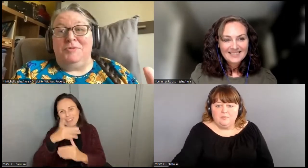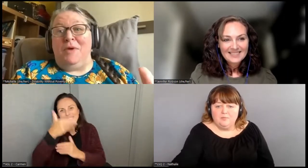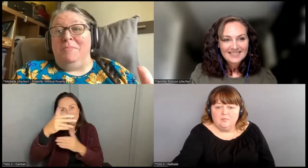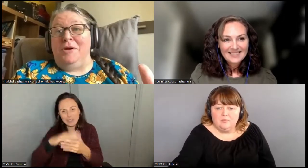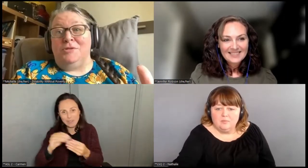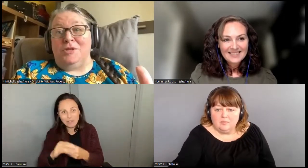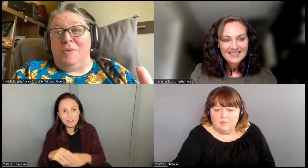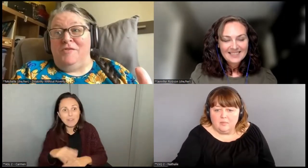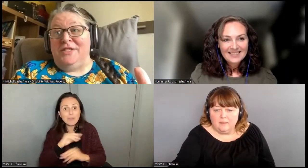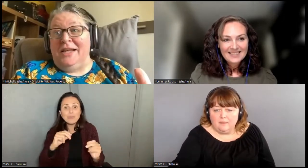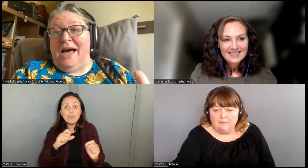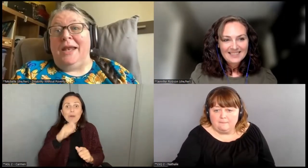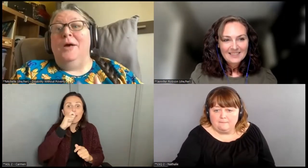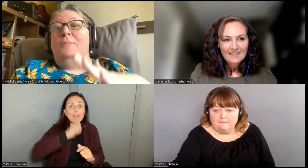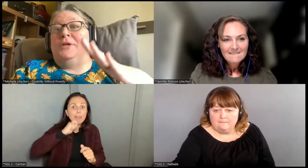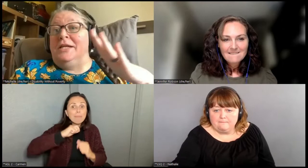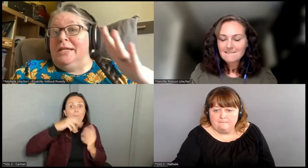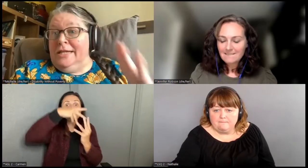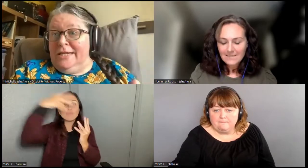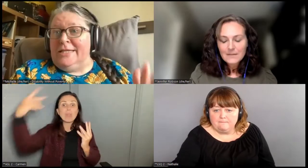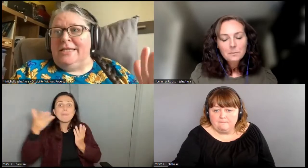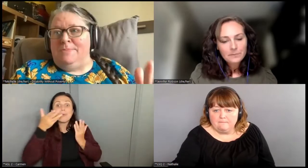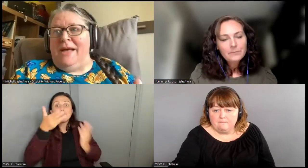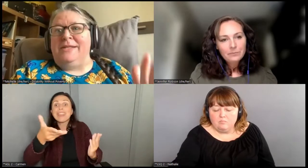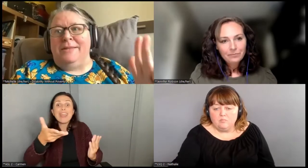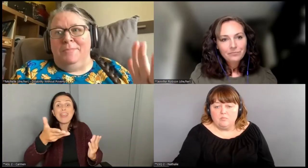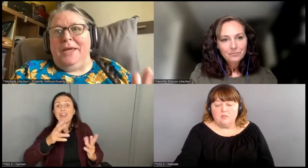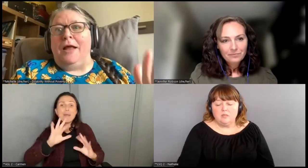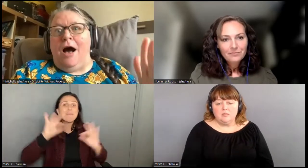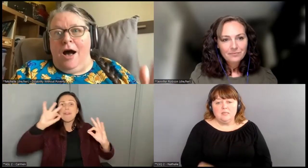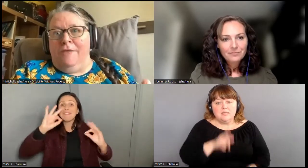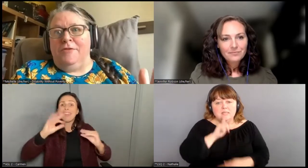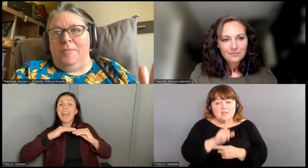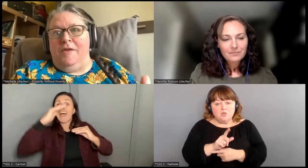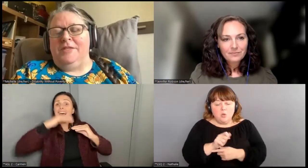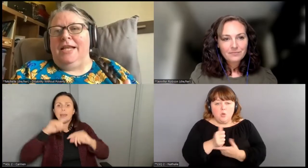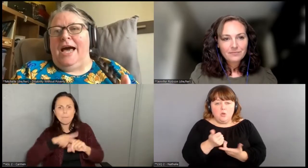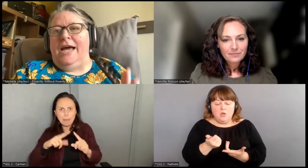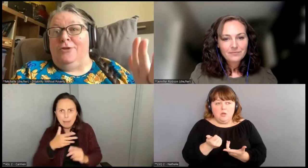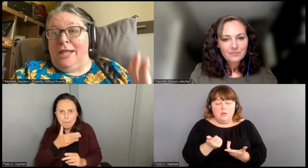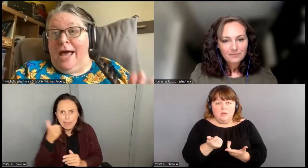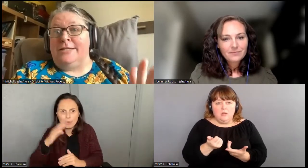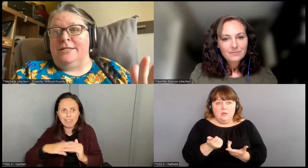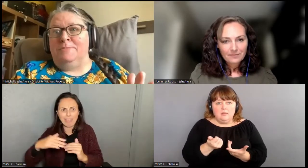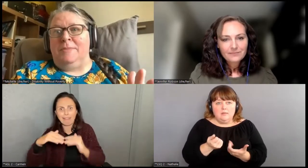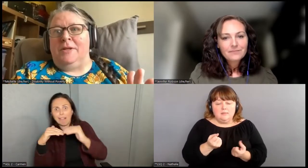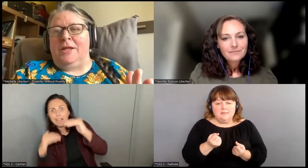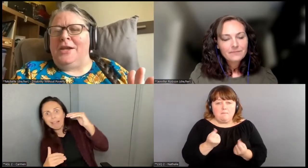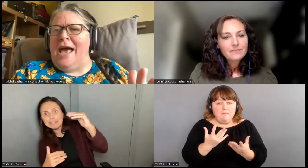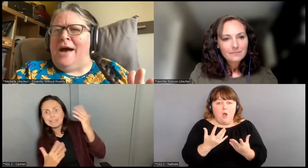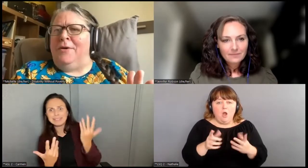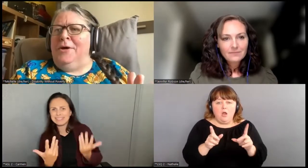AND RAINBOWS AT THE POVERTY LINE, BUT IT IS BETTER THAN BEING AT HALF OR LESS THAN PEOPLE